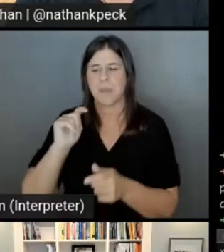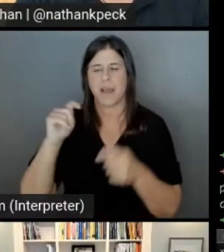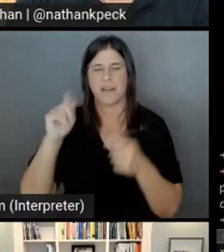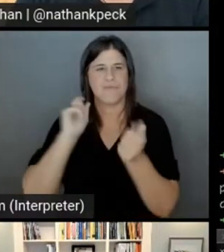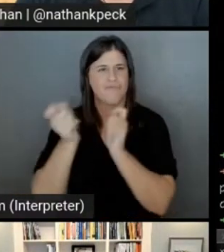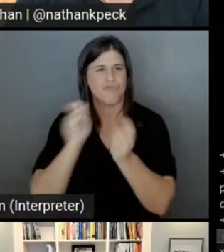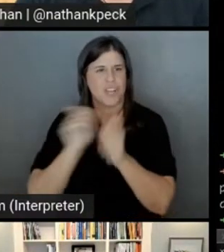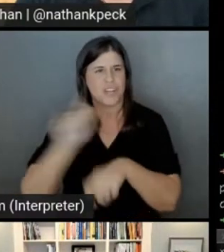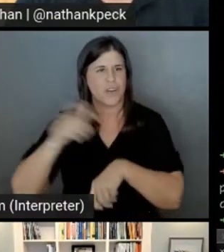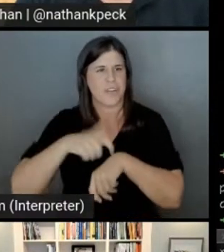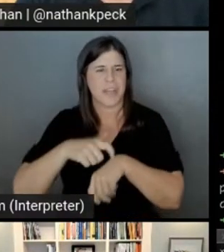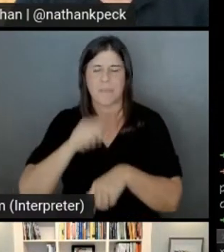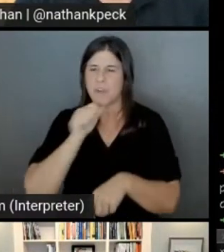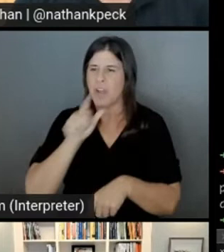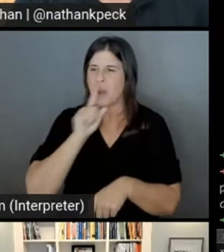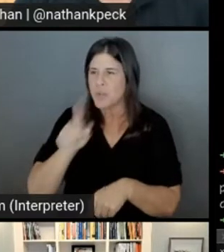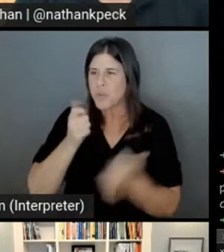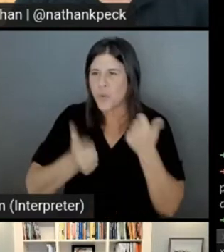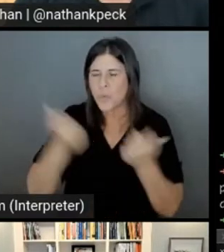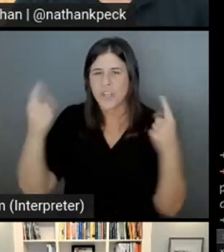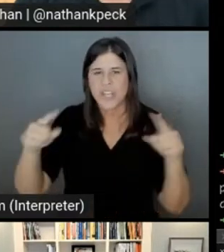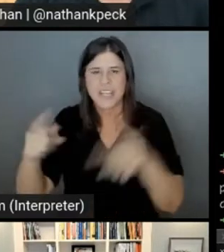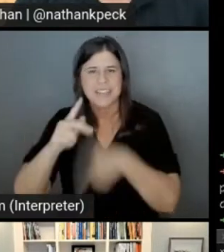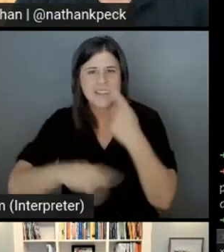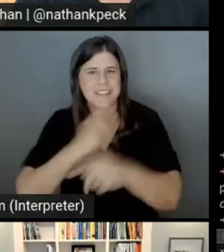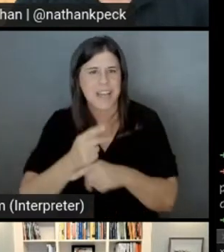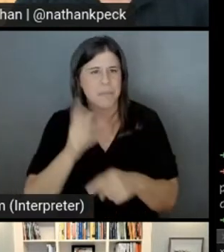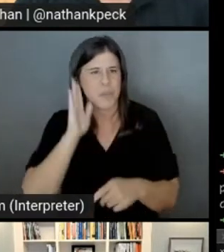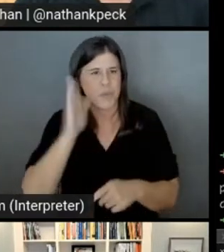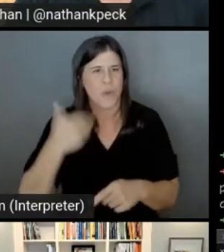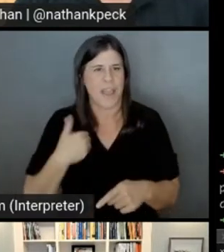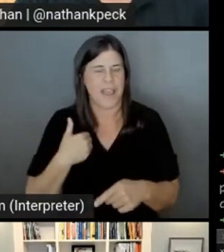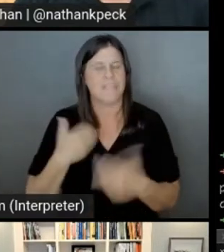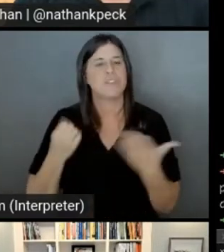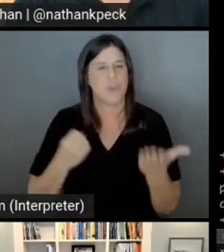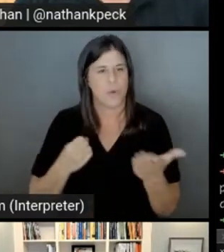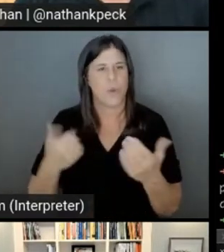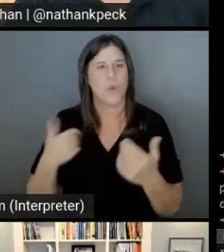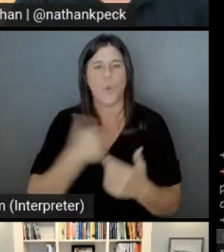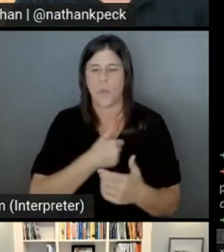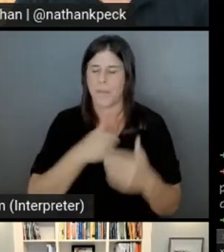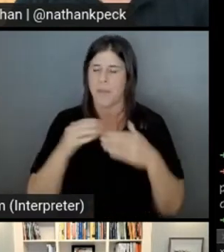You never quite know what instance type you want to get. And so we've been fairly flexible with our instance type